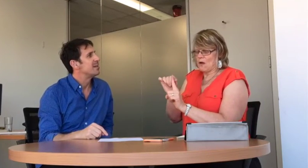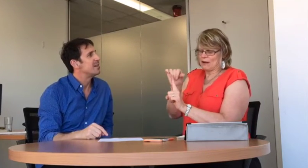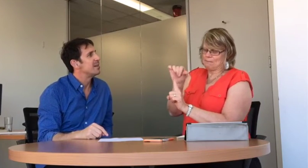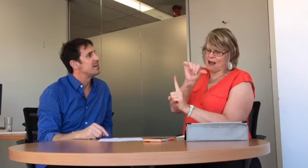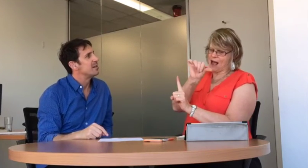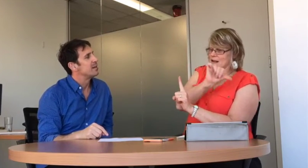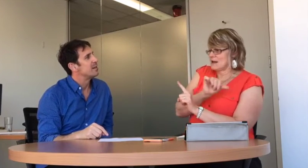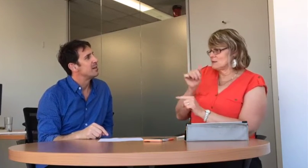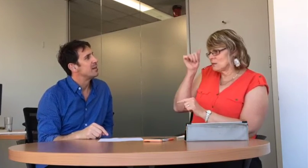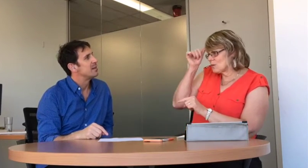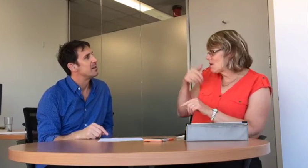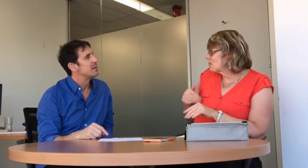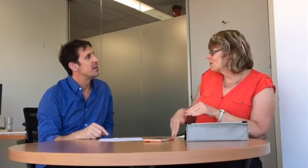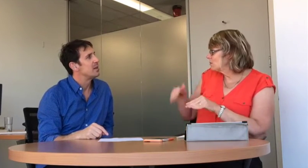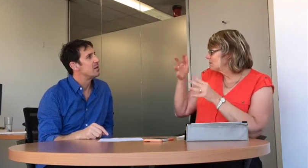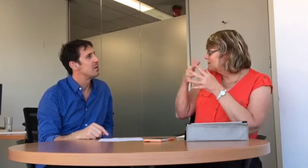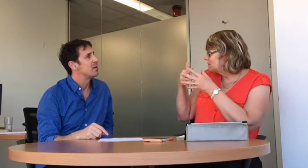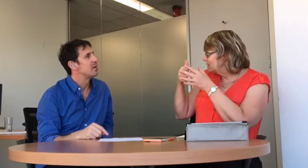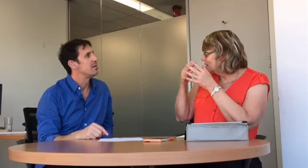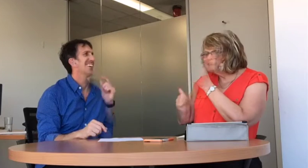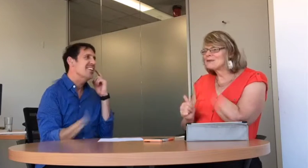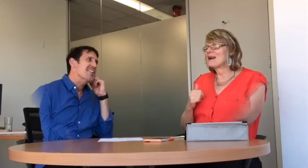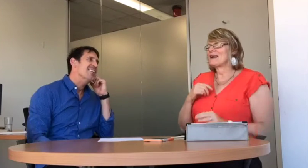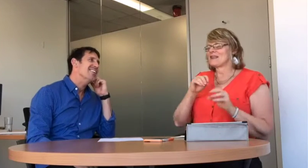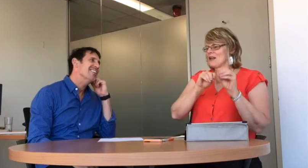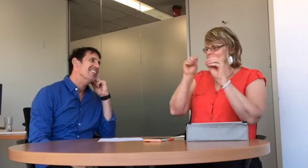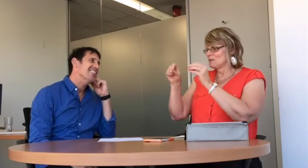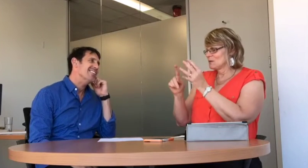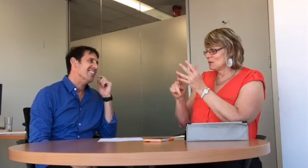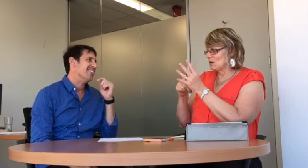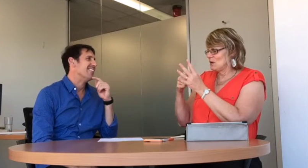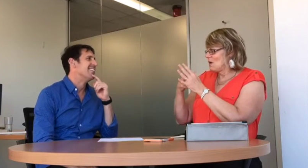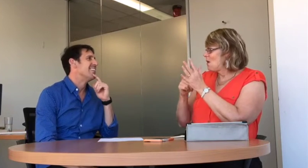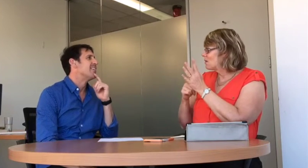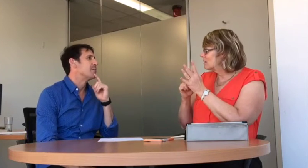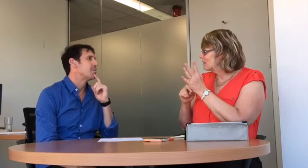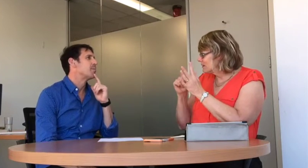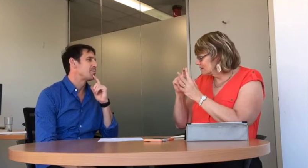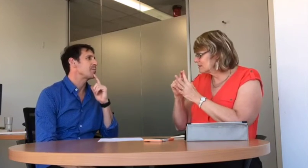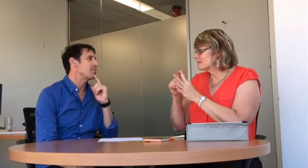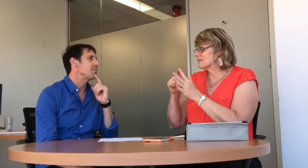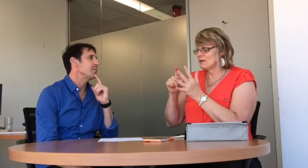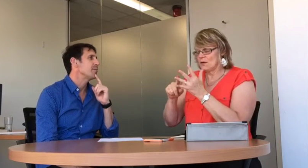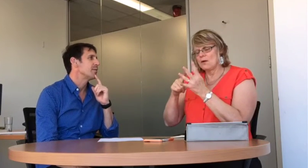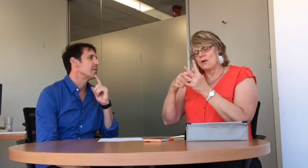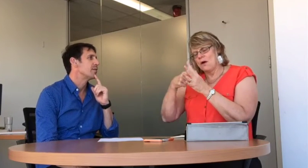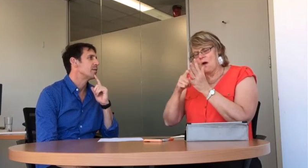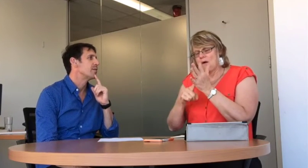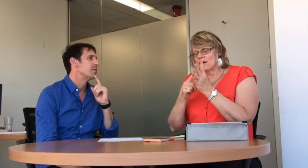There is one person. As you know, I grew up in America, and then I moved to Auckland